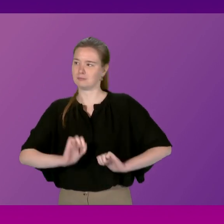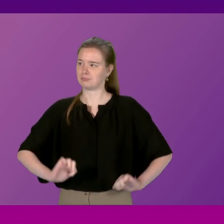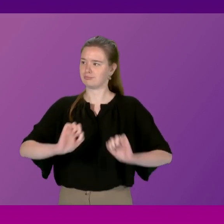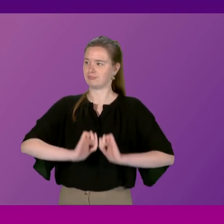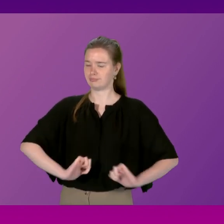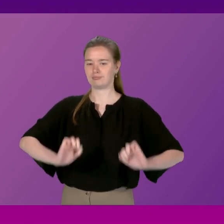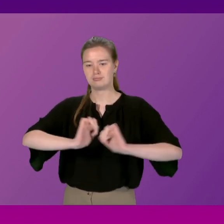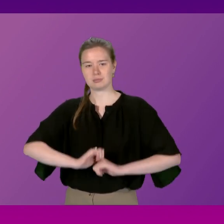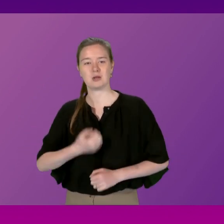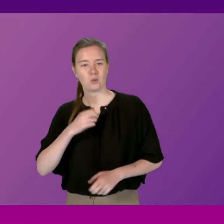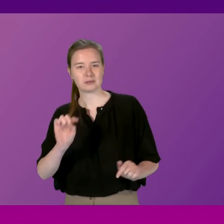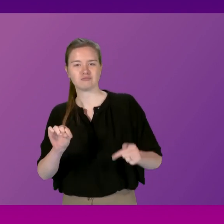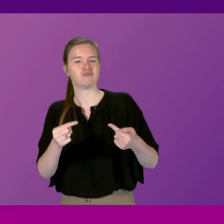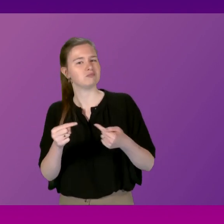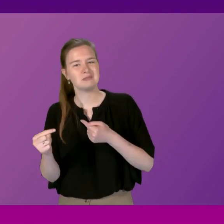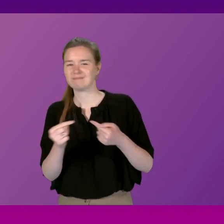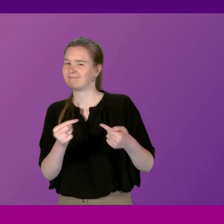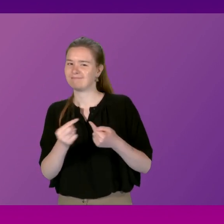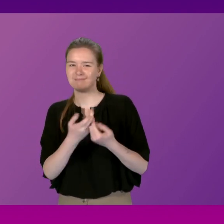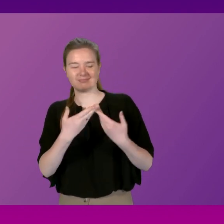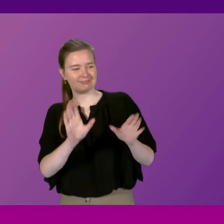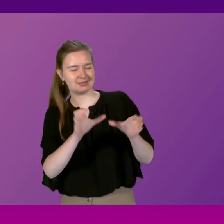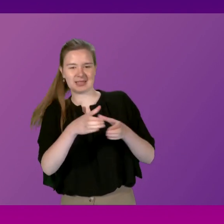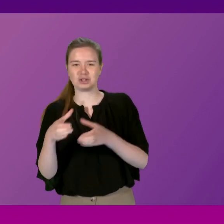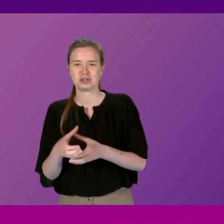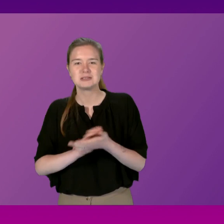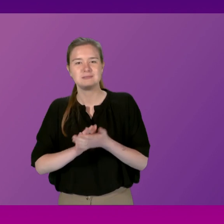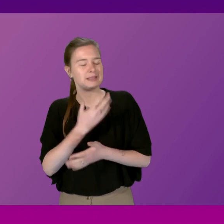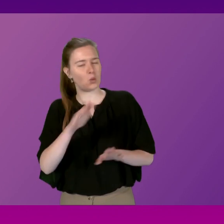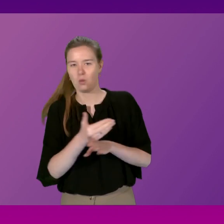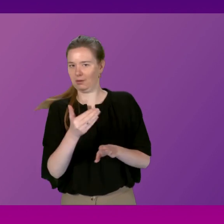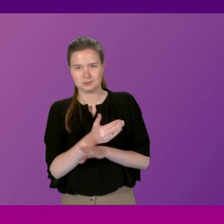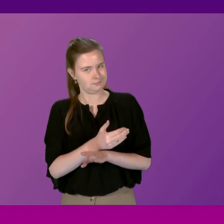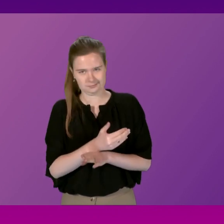We are opposed to that widespread use of sanctions. It is clear that they do not work.